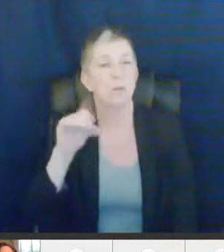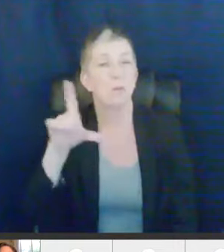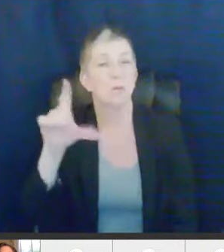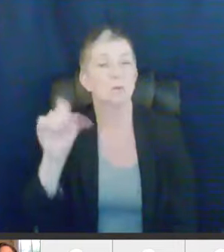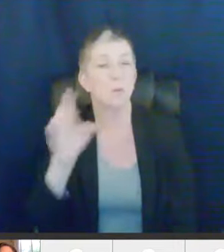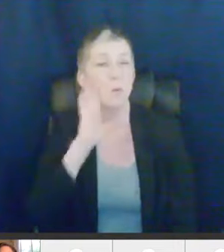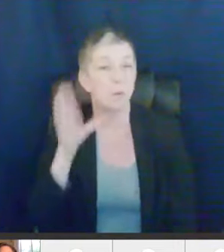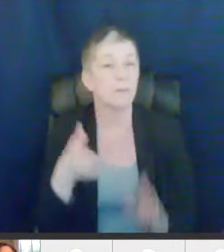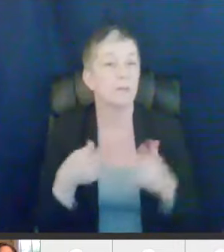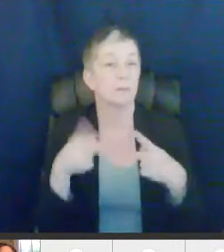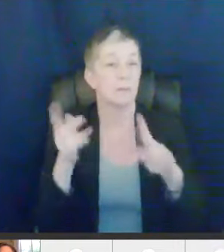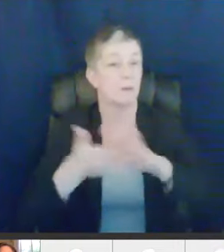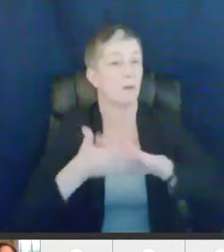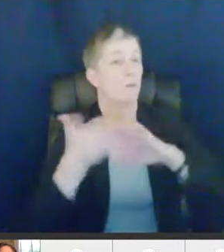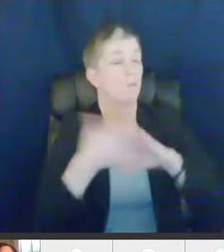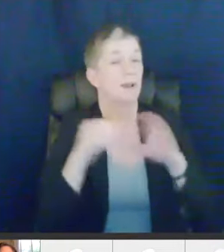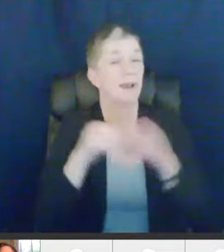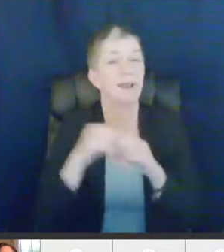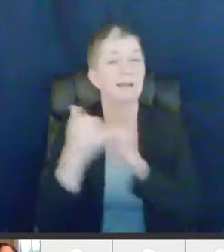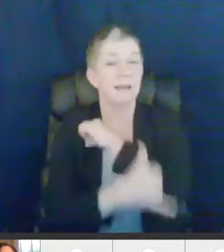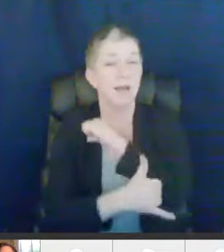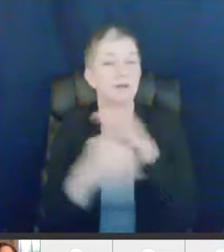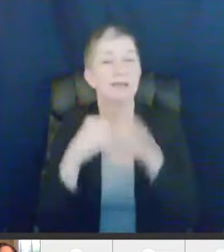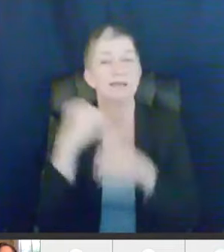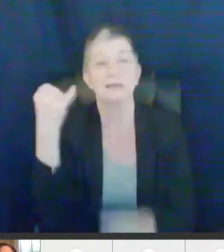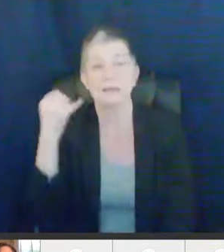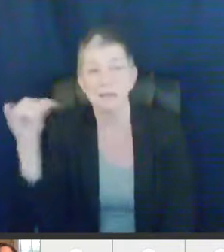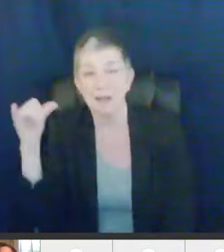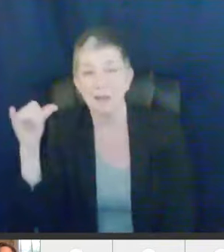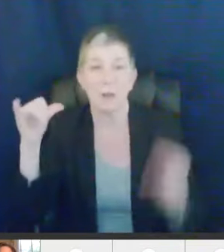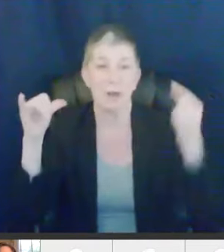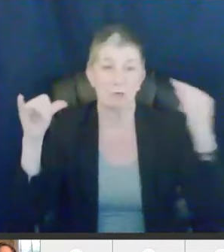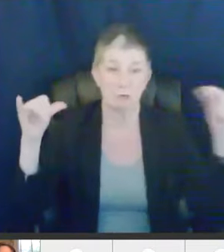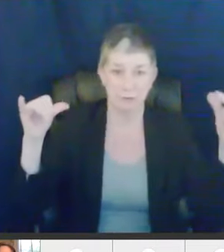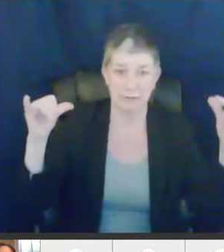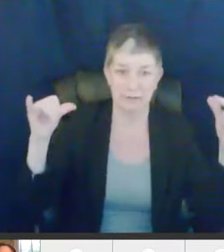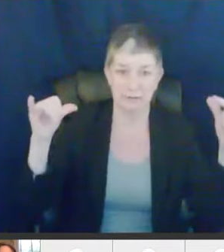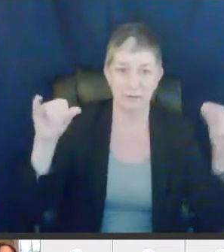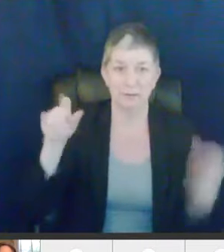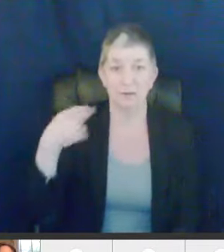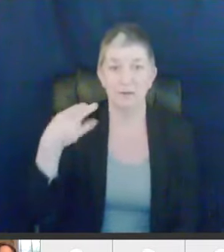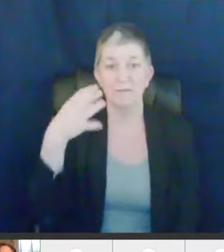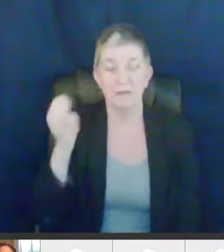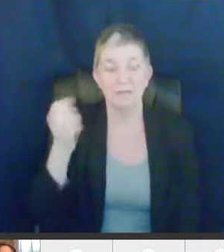in counties in the yellow and green phases of the governor's phased-in